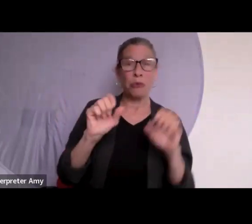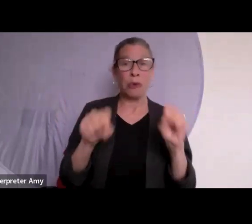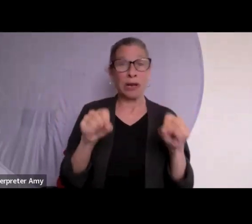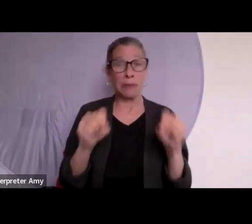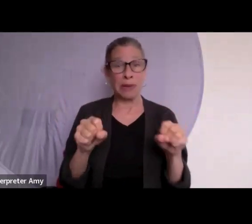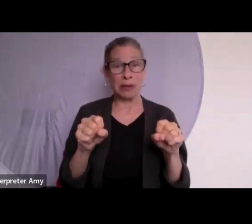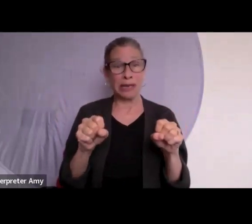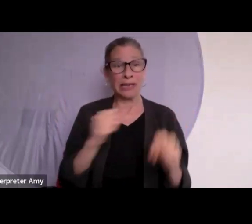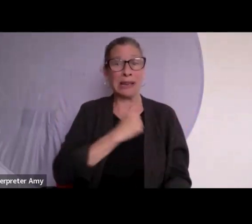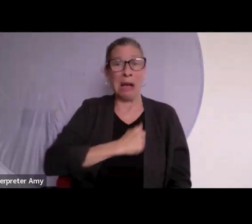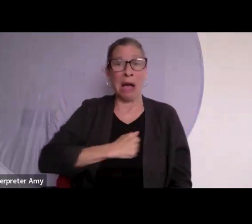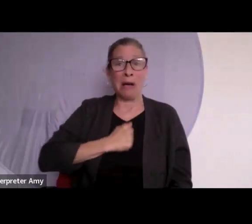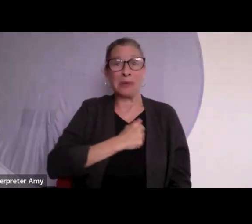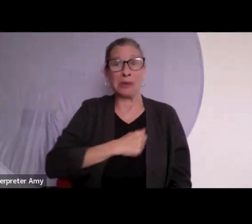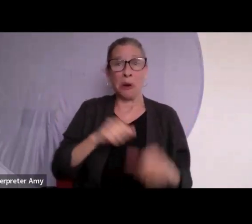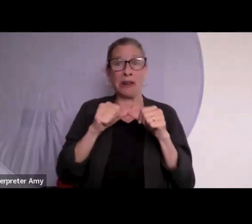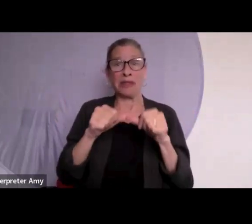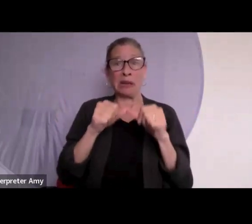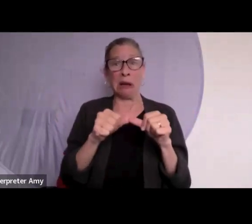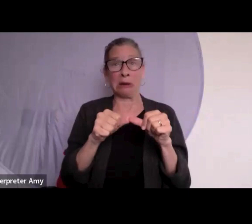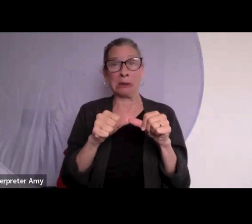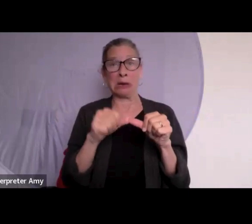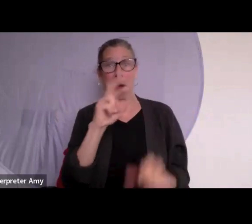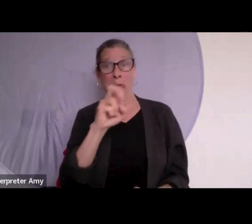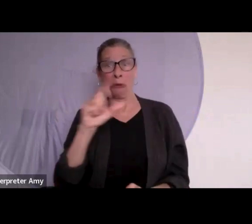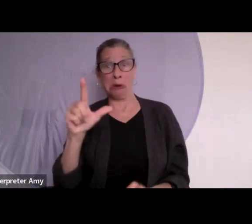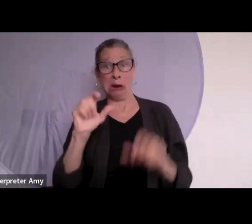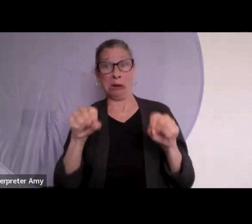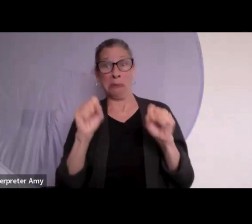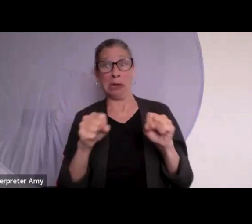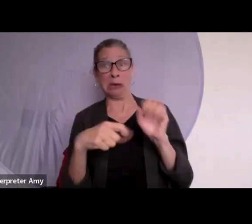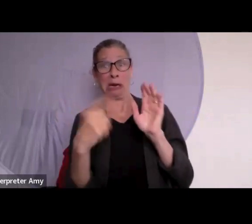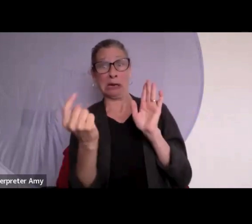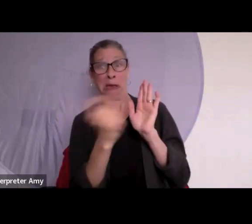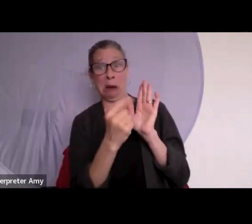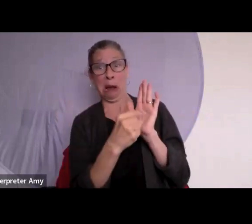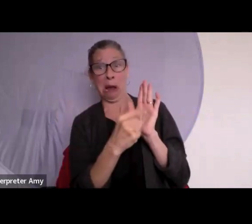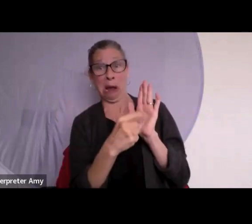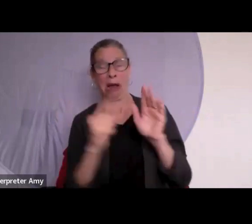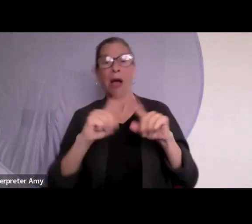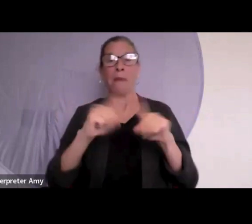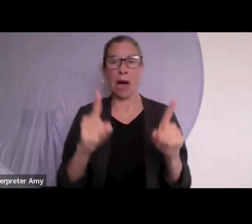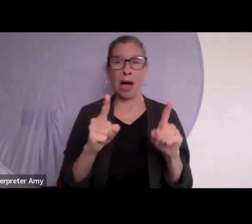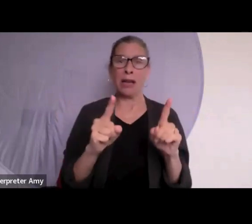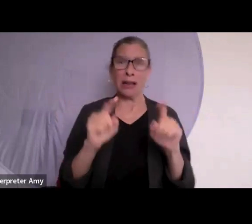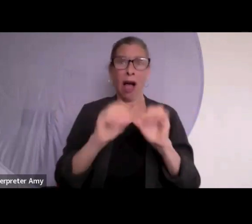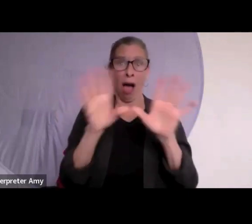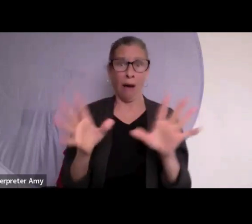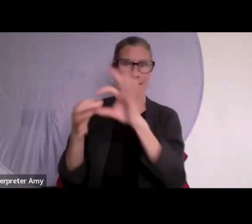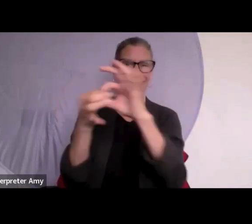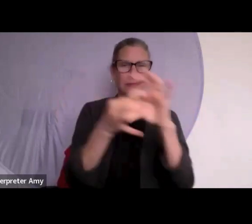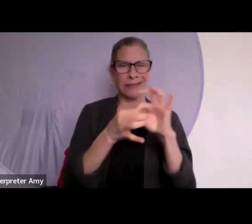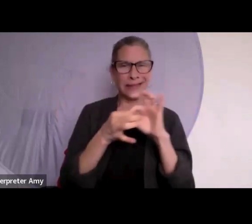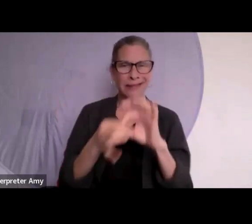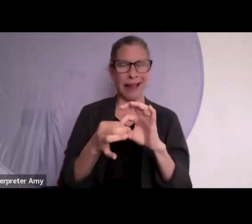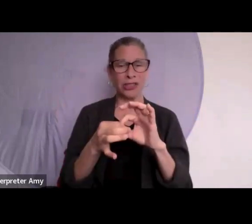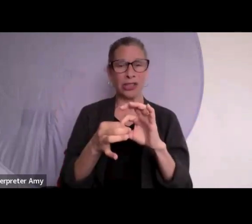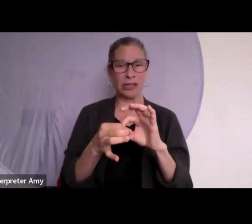the constant plugs, but But obviously, there's a lot of good connections here. And we've made it really accessible for all of